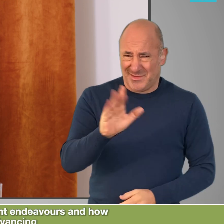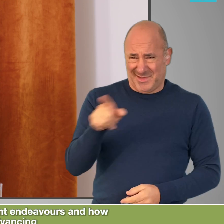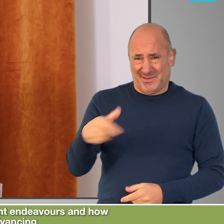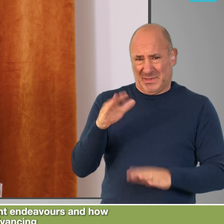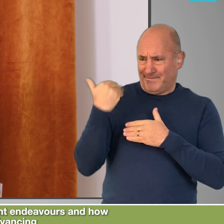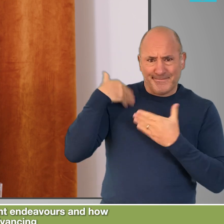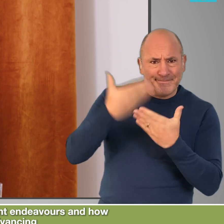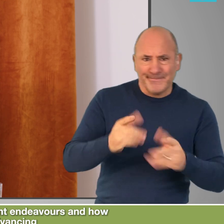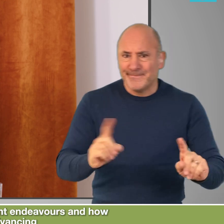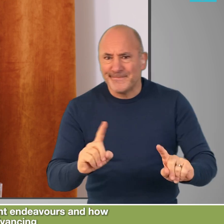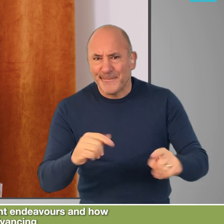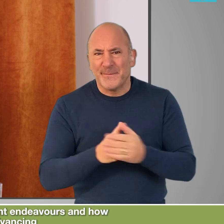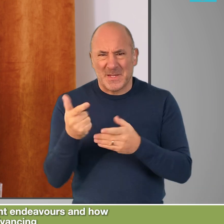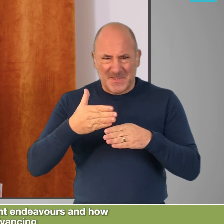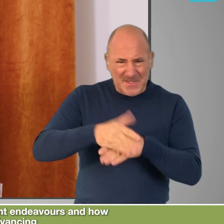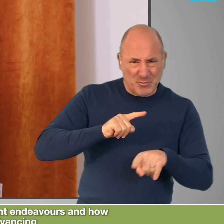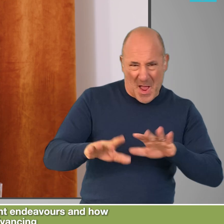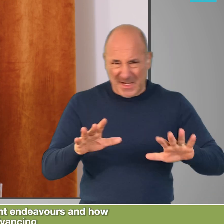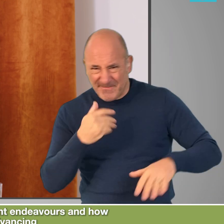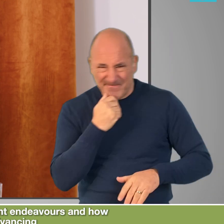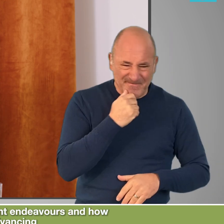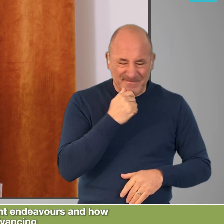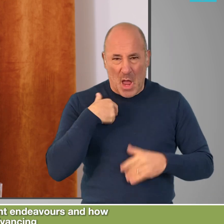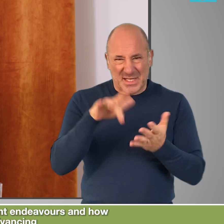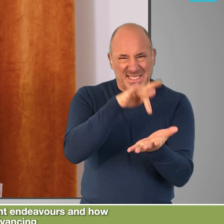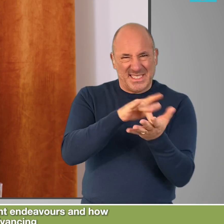introduction to discuss his recent endeavours and how his efforts are advancing